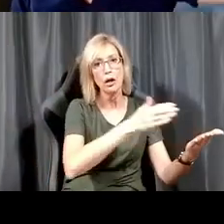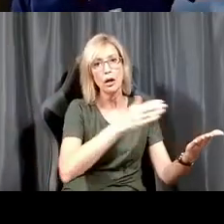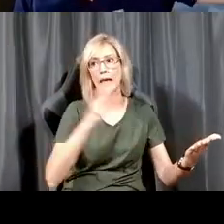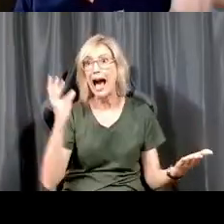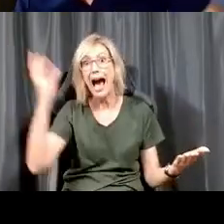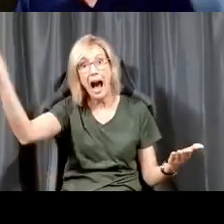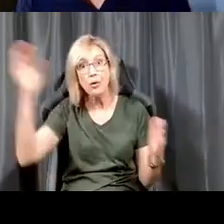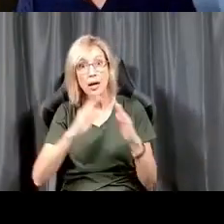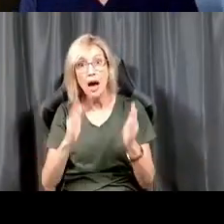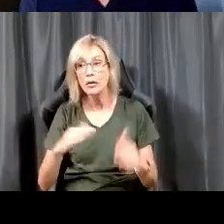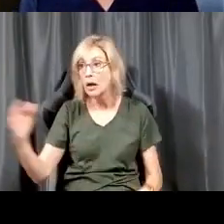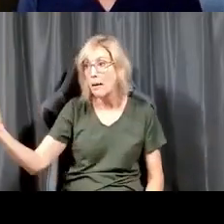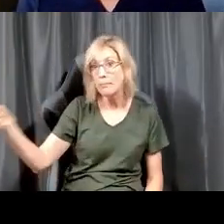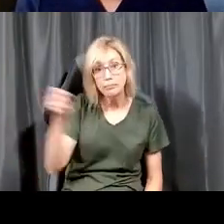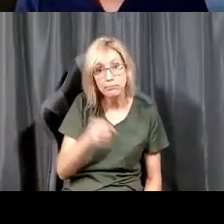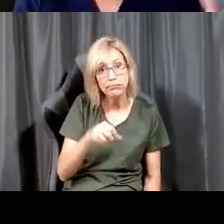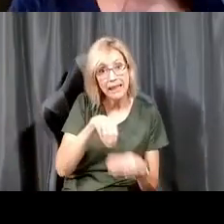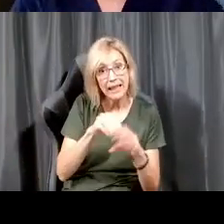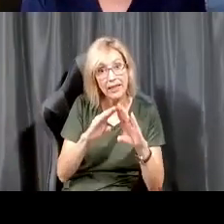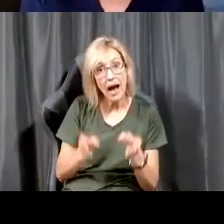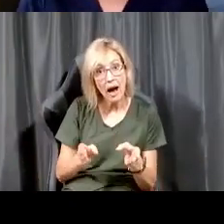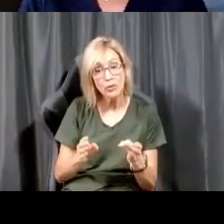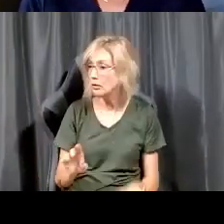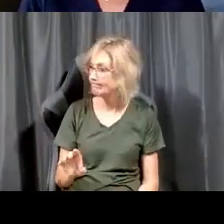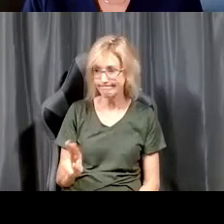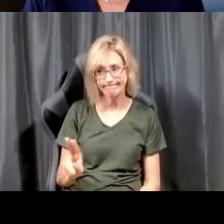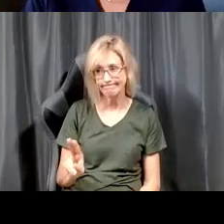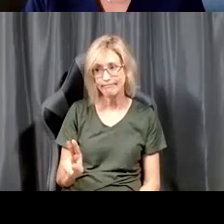bringing him back in the house and saying no, you have to be in the house when we cook.